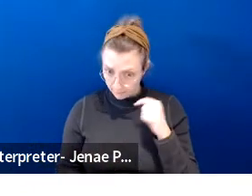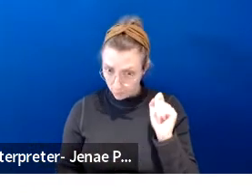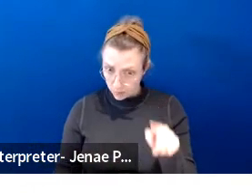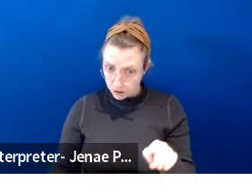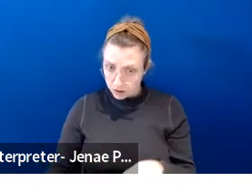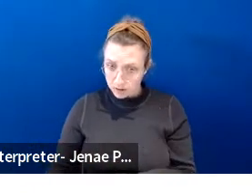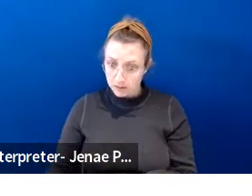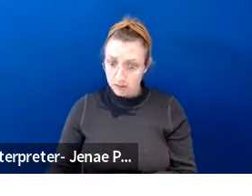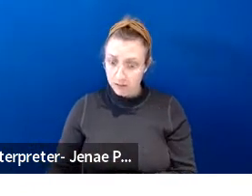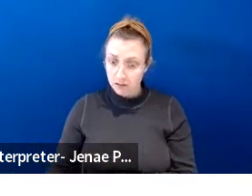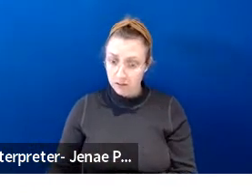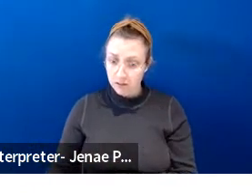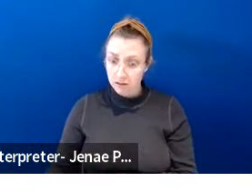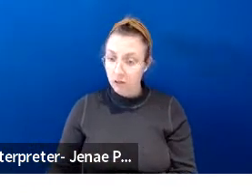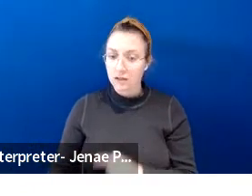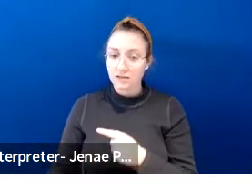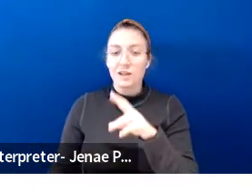or so that was actually clapping on something that